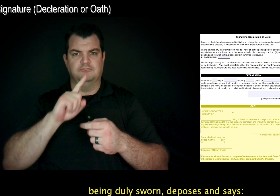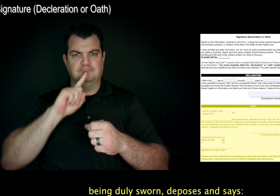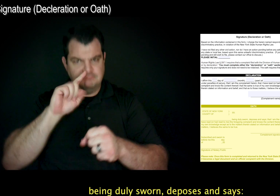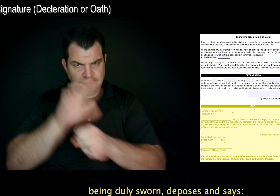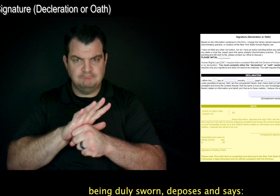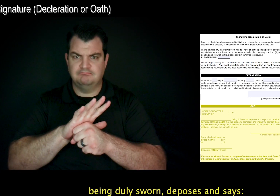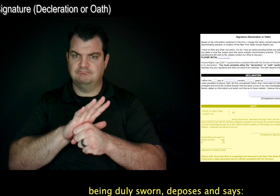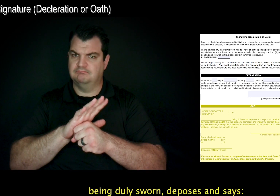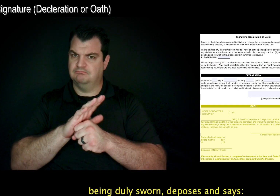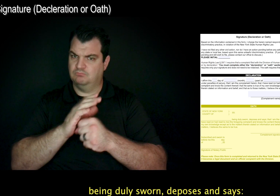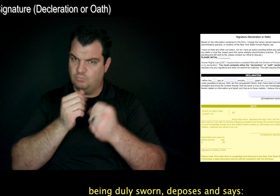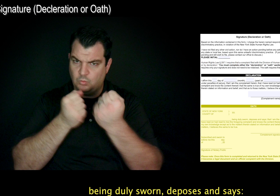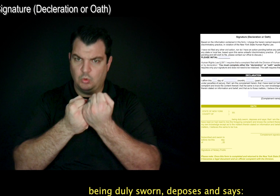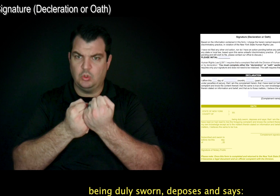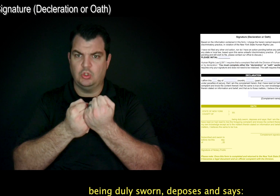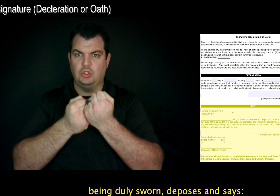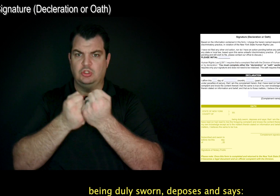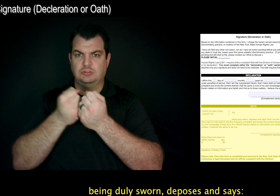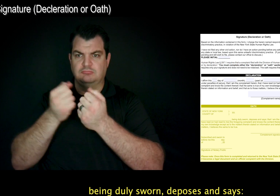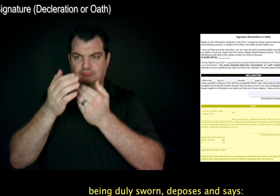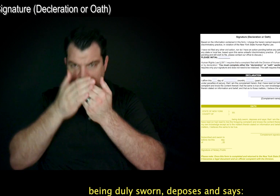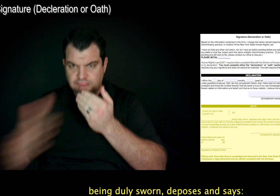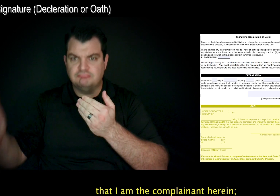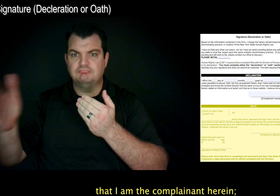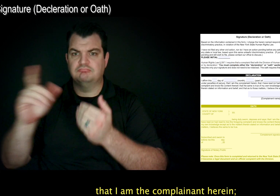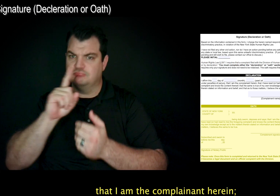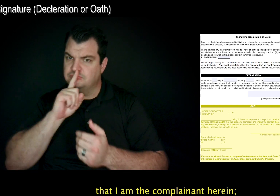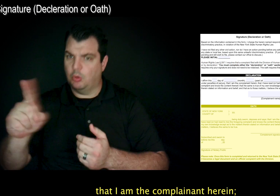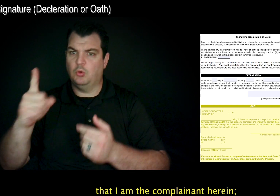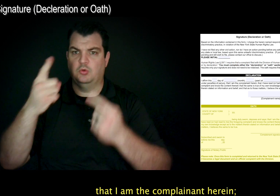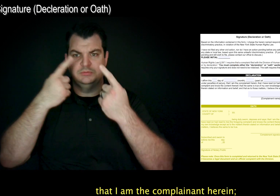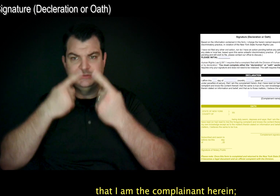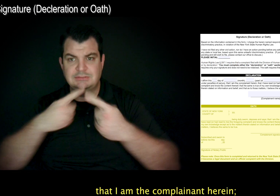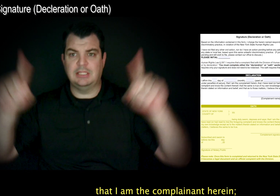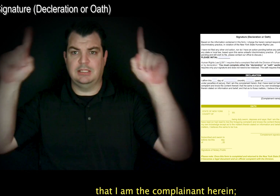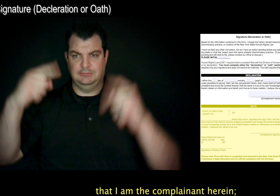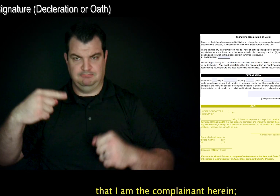being duly sworn, deposes and says: that I am the complainant herein;